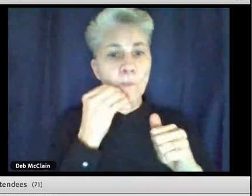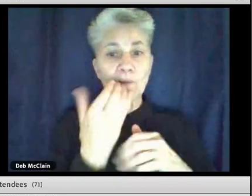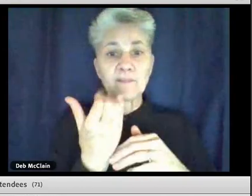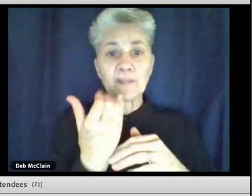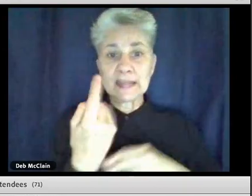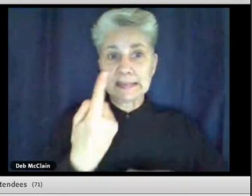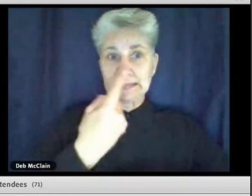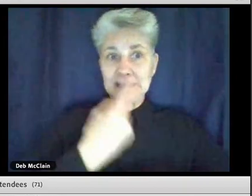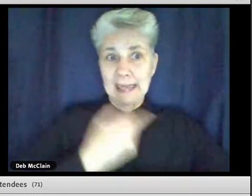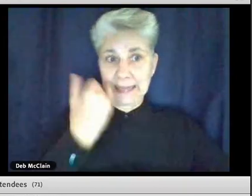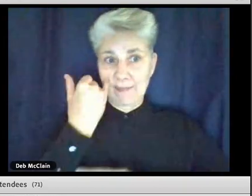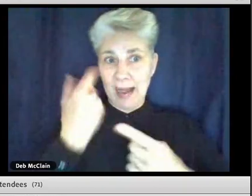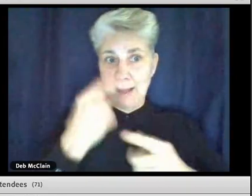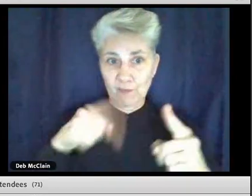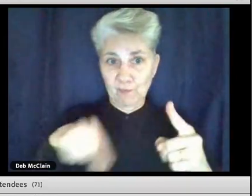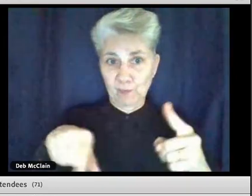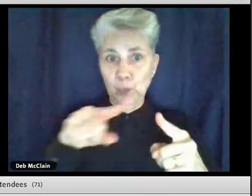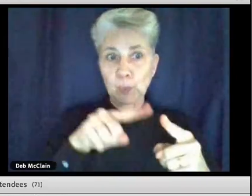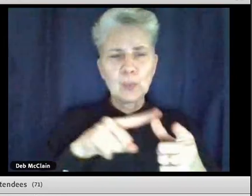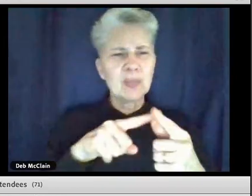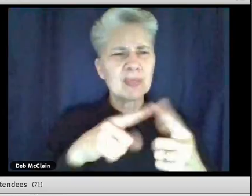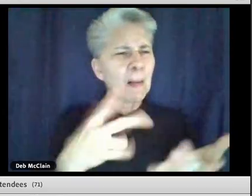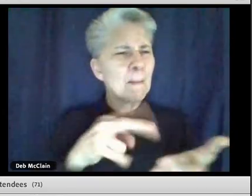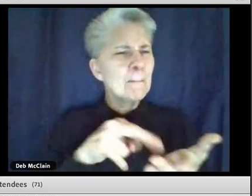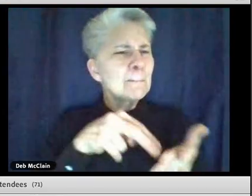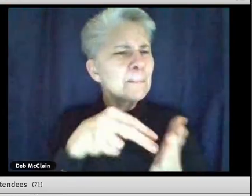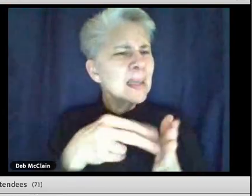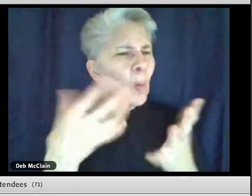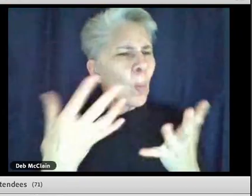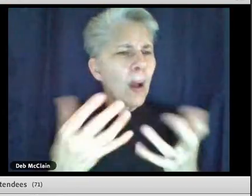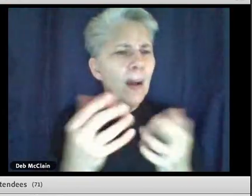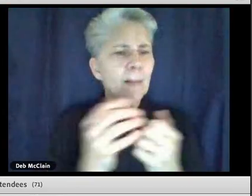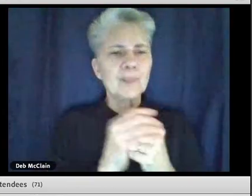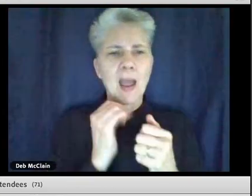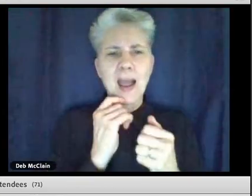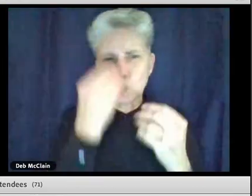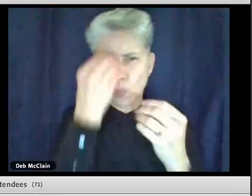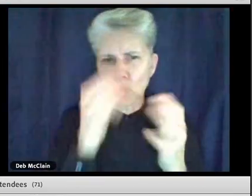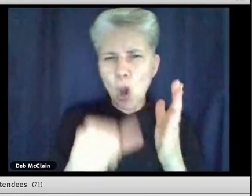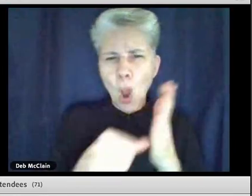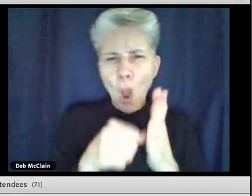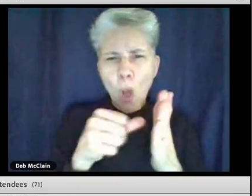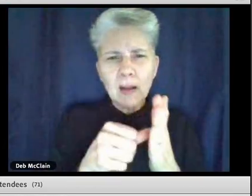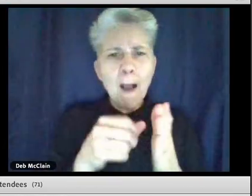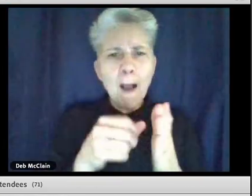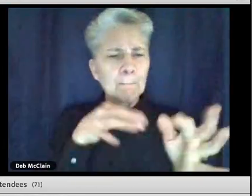So if that happens for you, what does that mean? You know, I just wanted to look up for you guys in case you needed this.